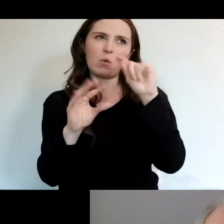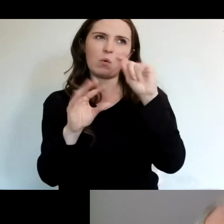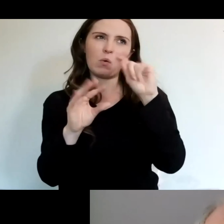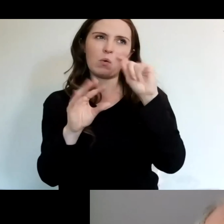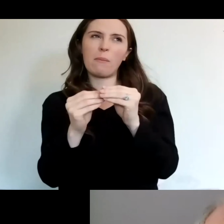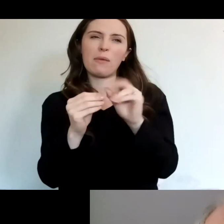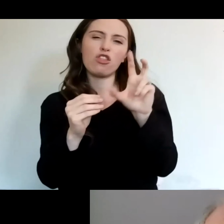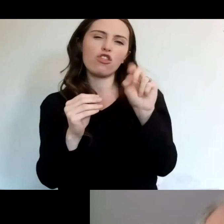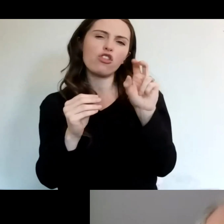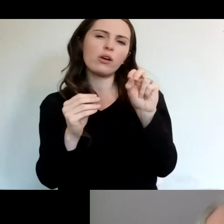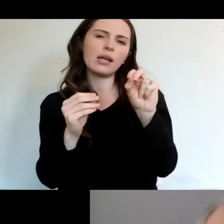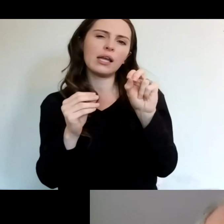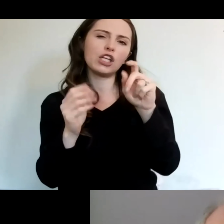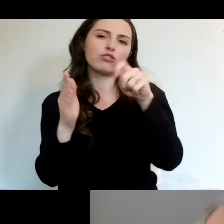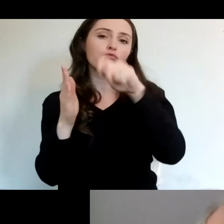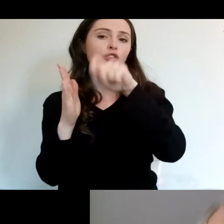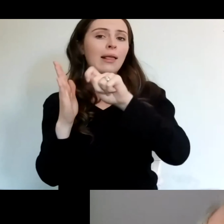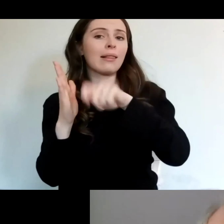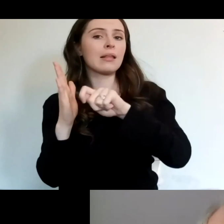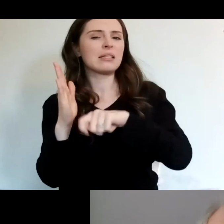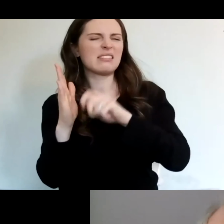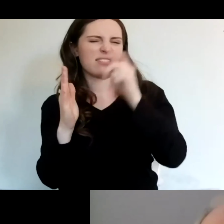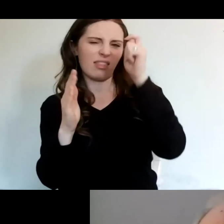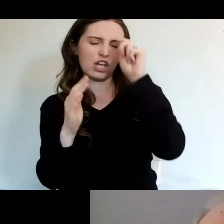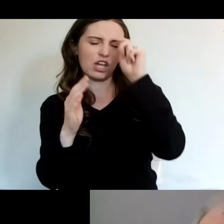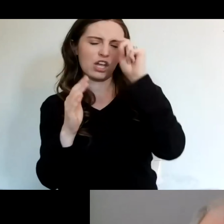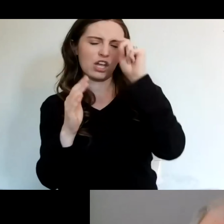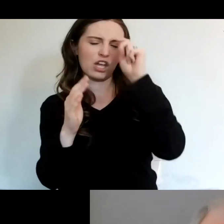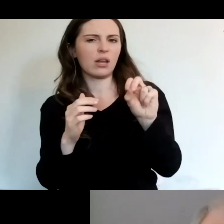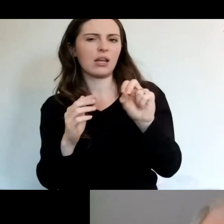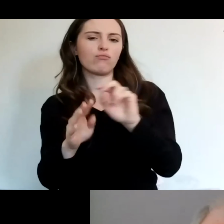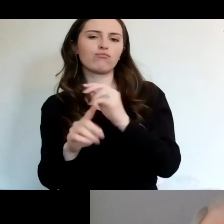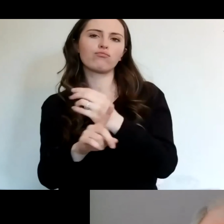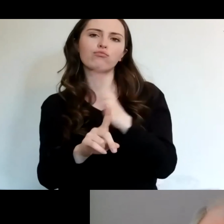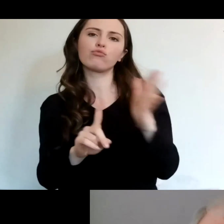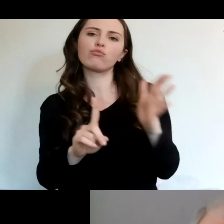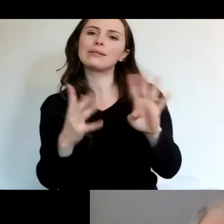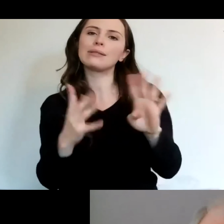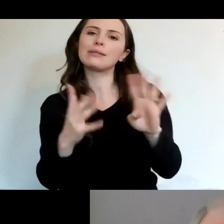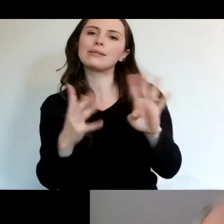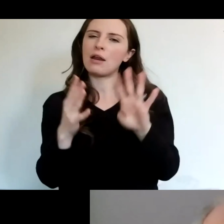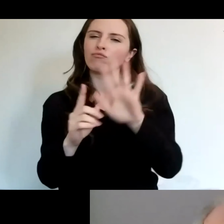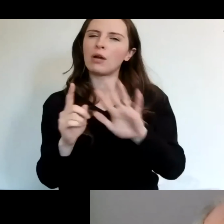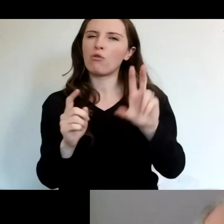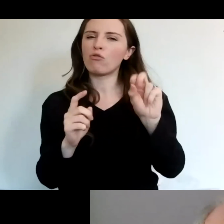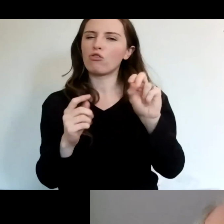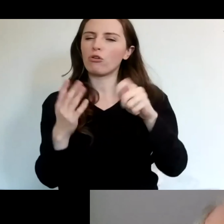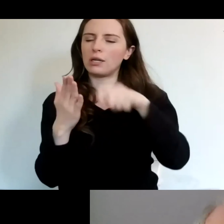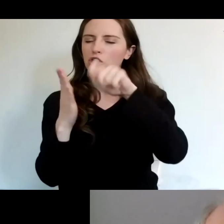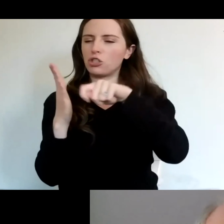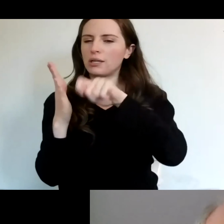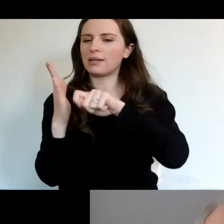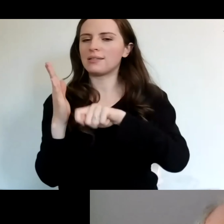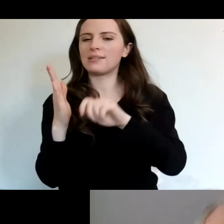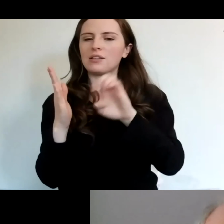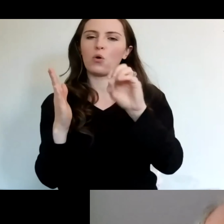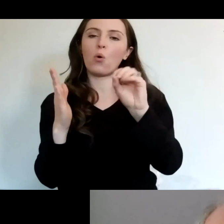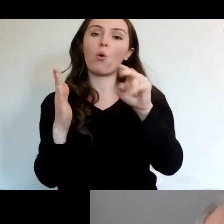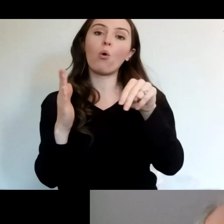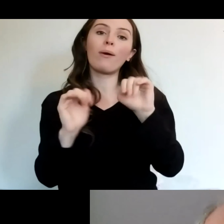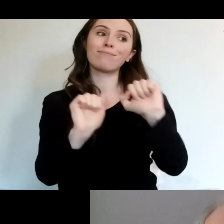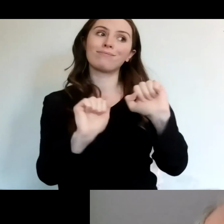across the nine booklets, but Eoin's list there is a good start.